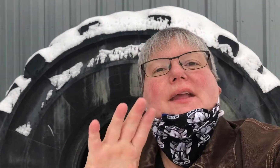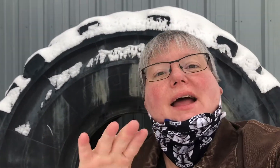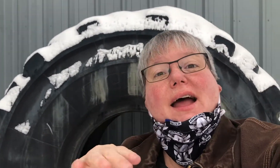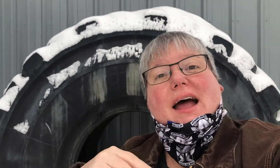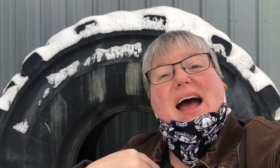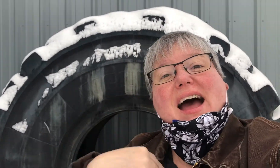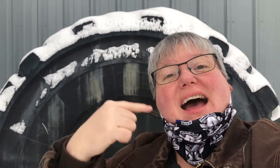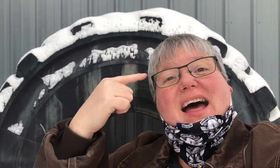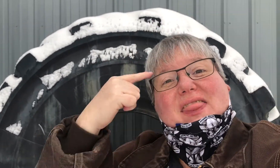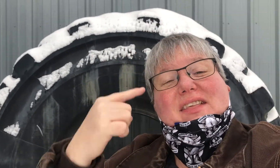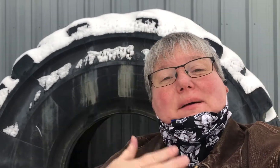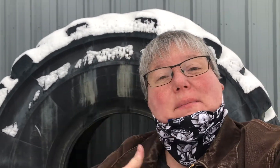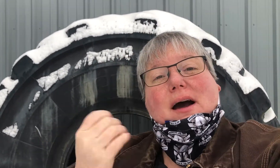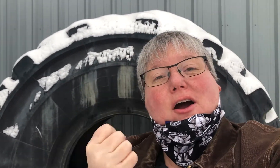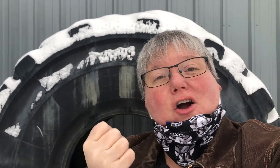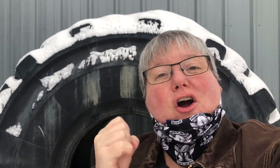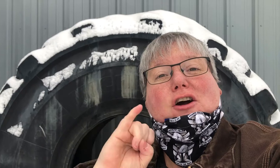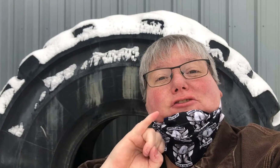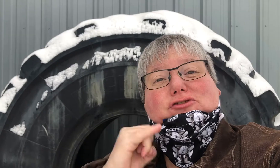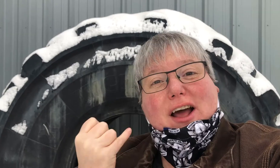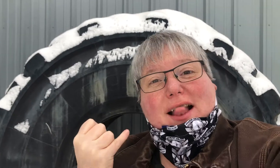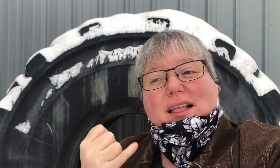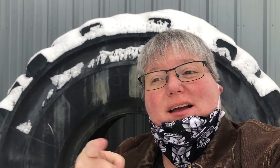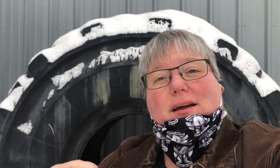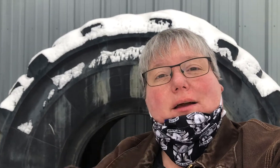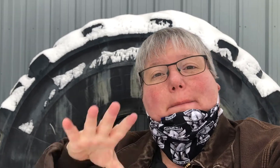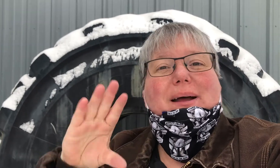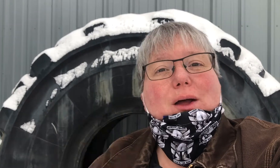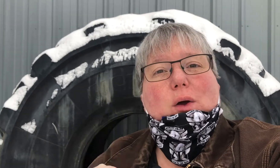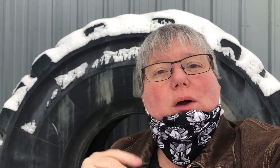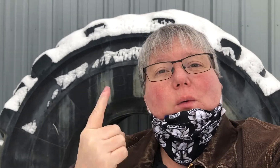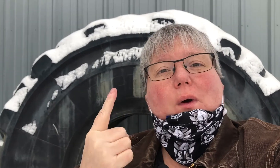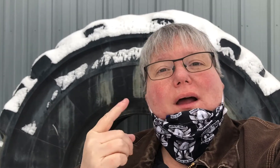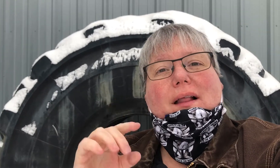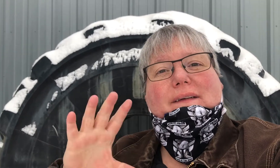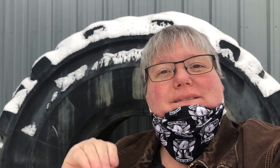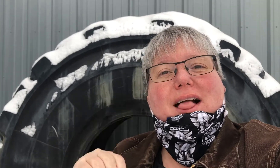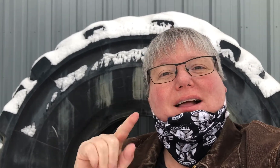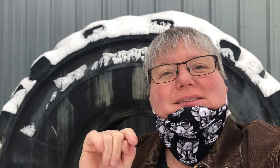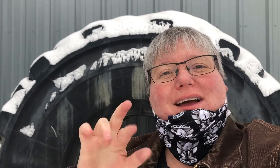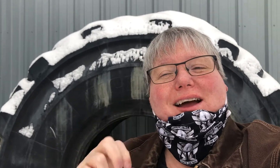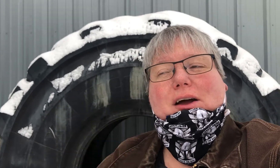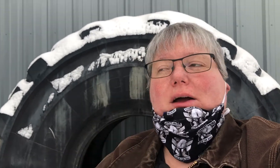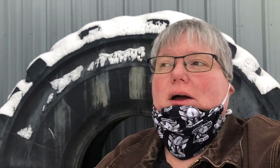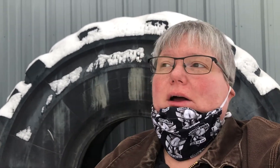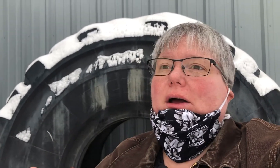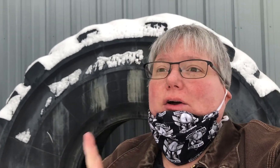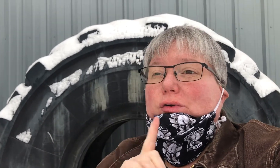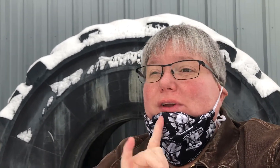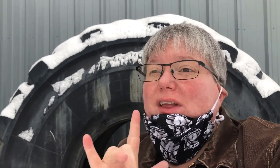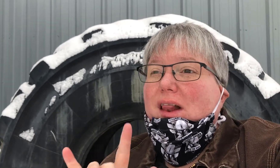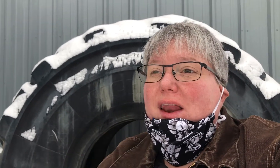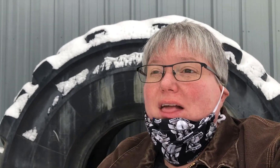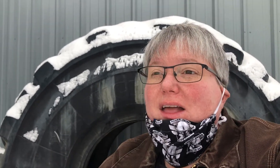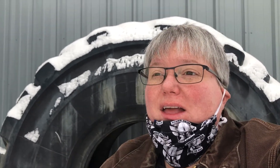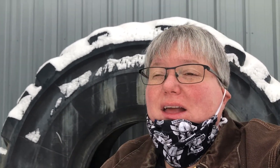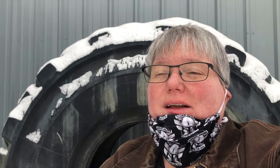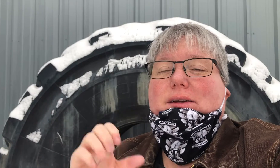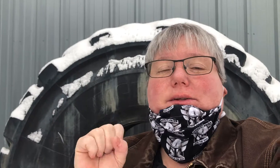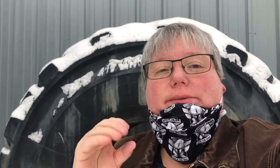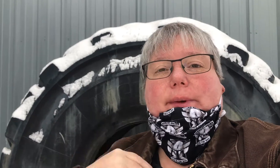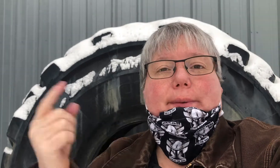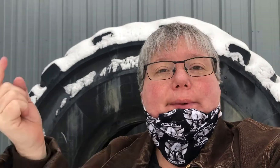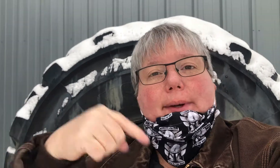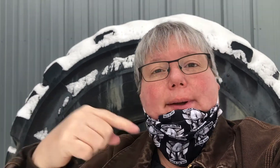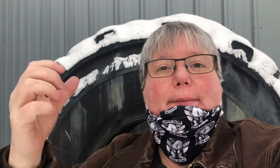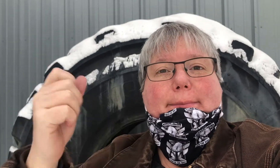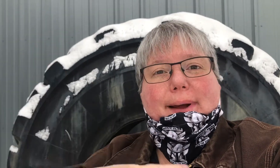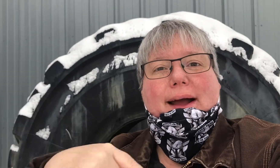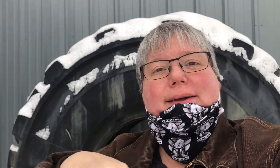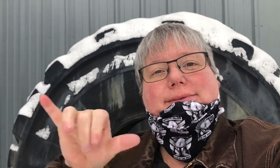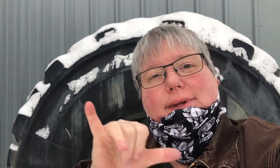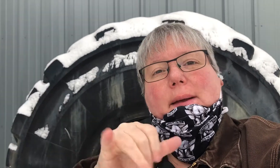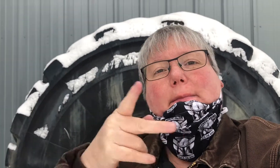Uh I think my car was jealous, because pew had a flat tire. Really?! So I came back to the same place...